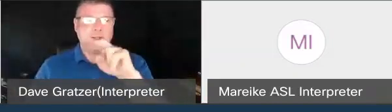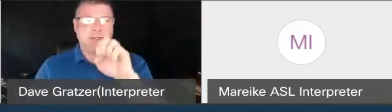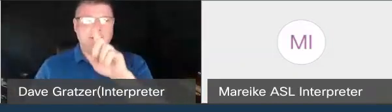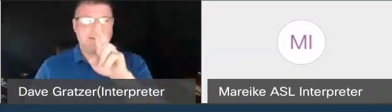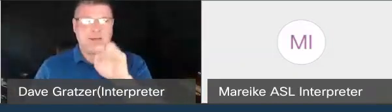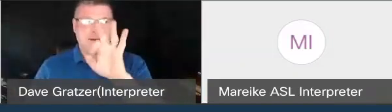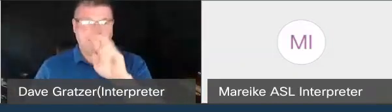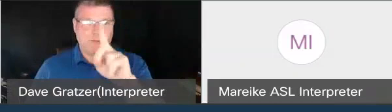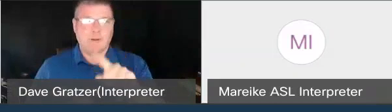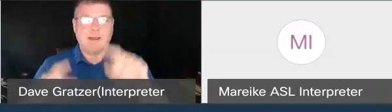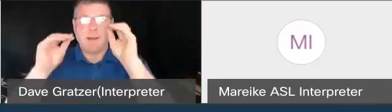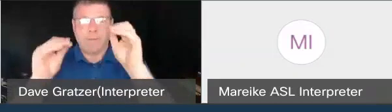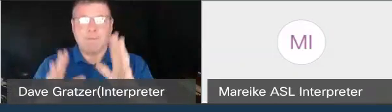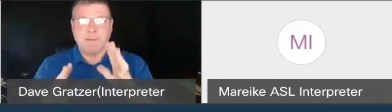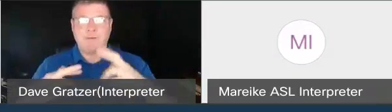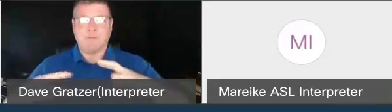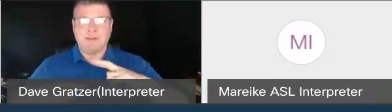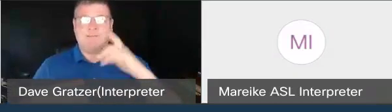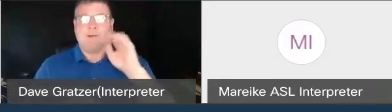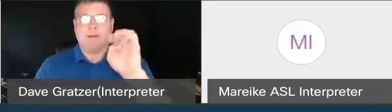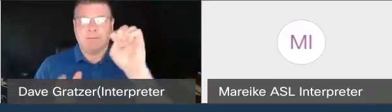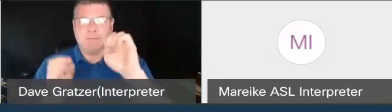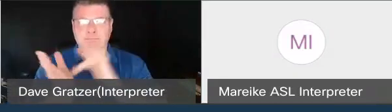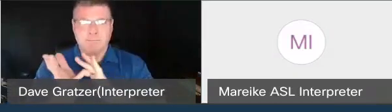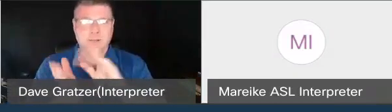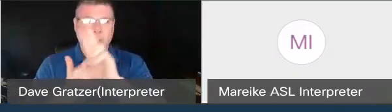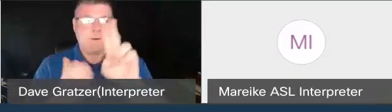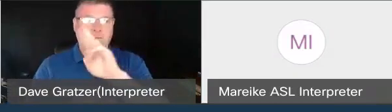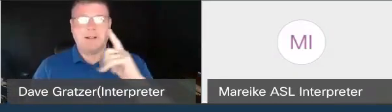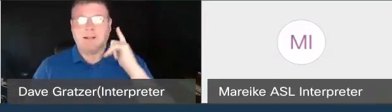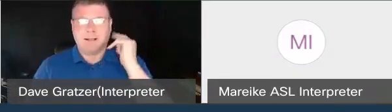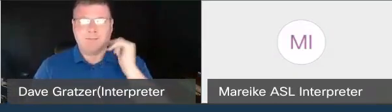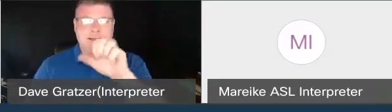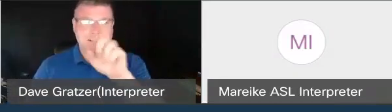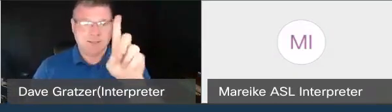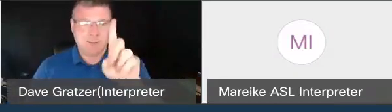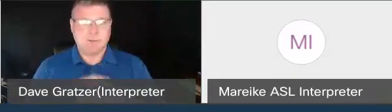who is Professor Emeritus of Emergency Medicine at the University of San--California, San Diego.